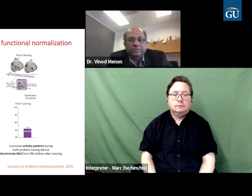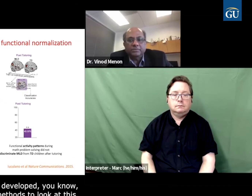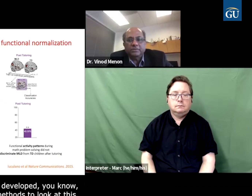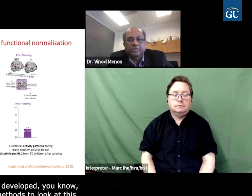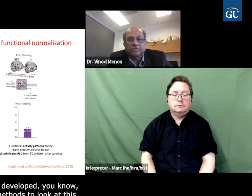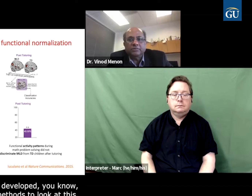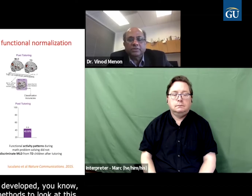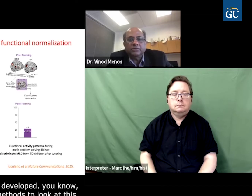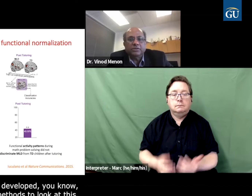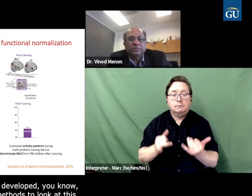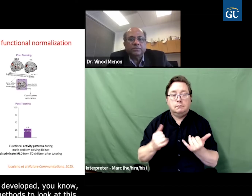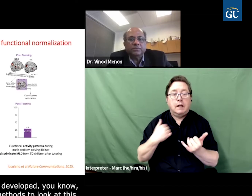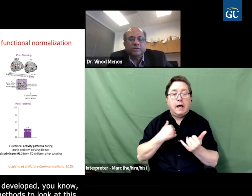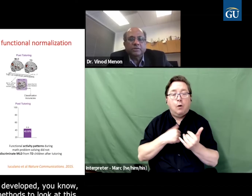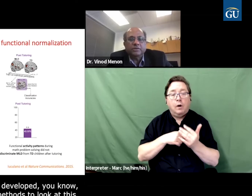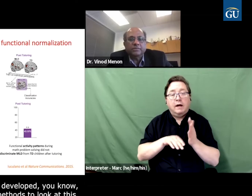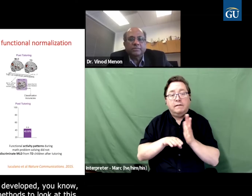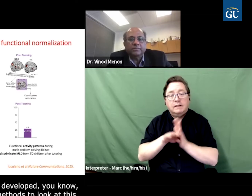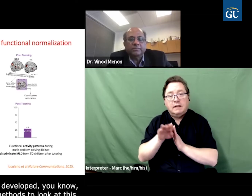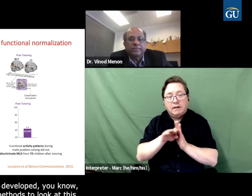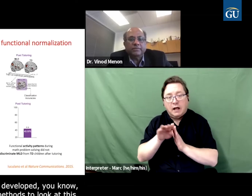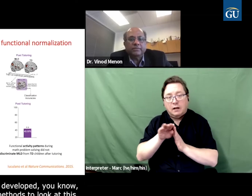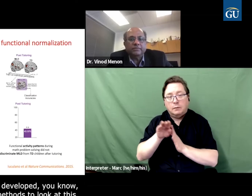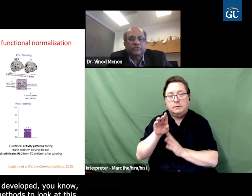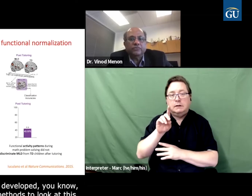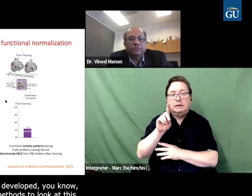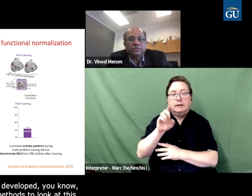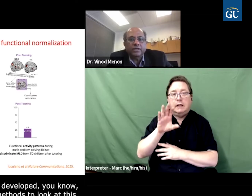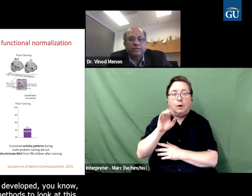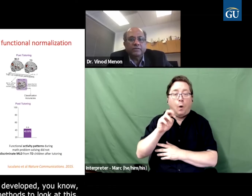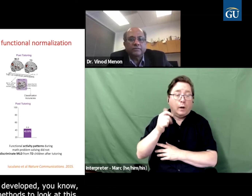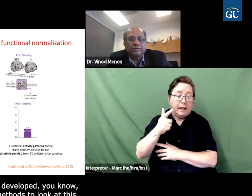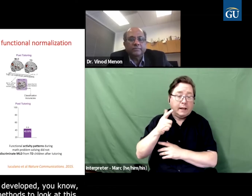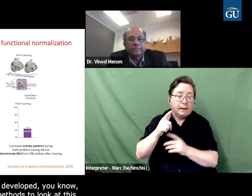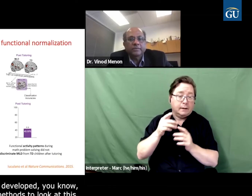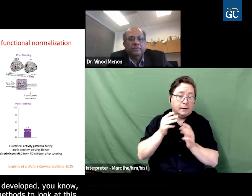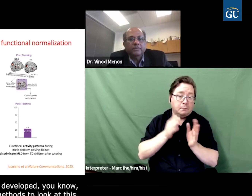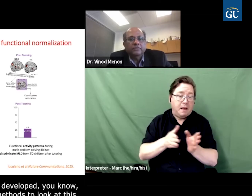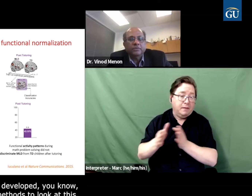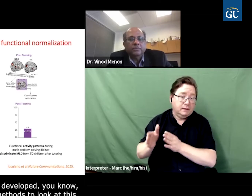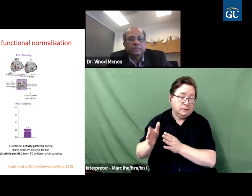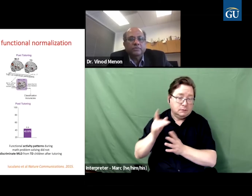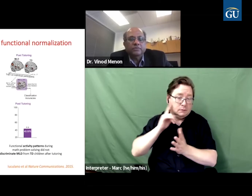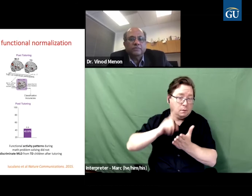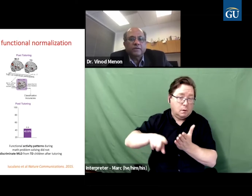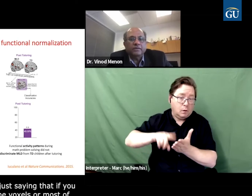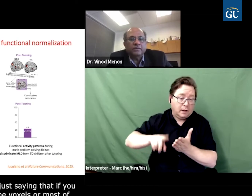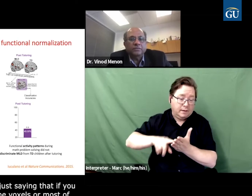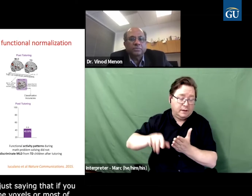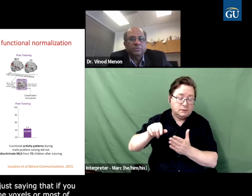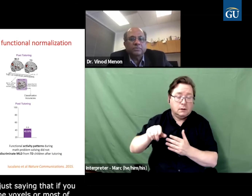now we've developed you know decoding mesh